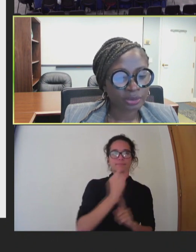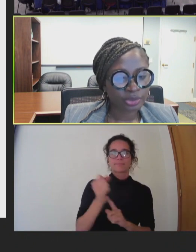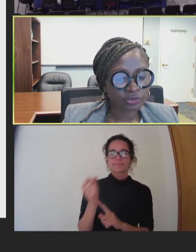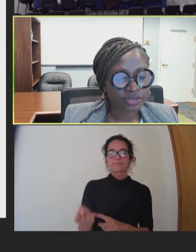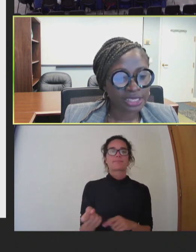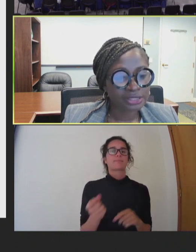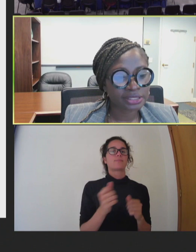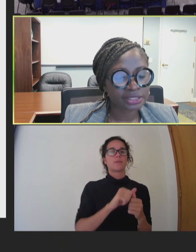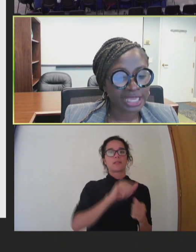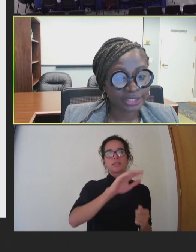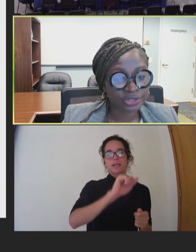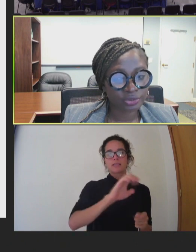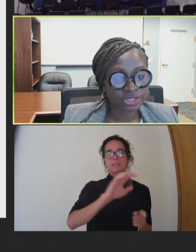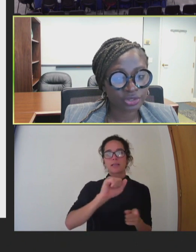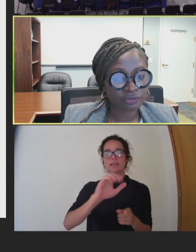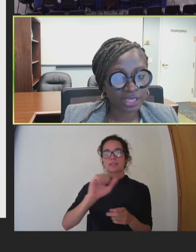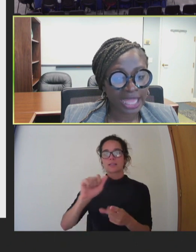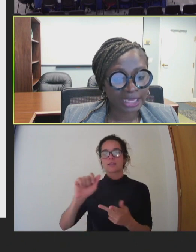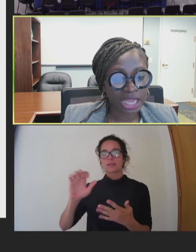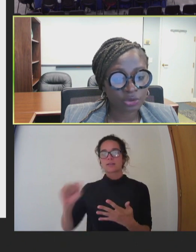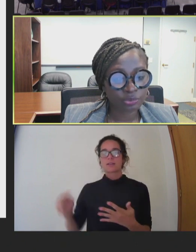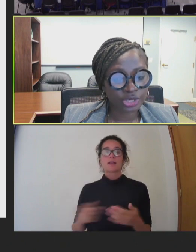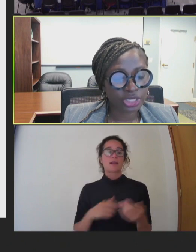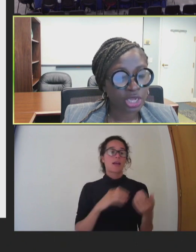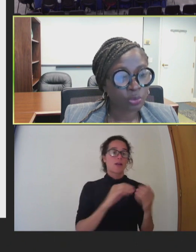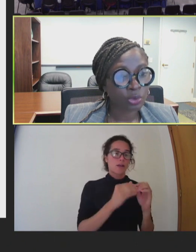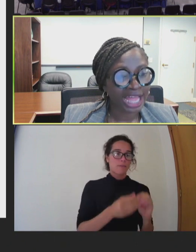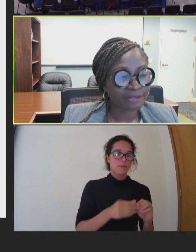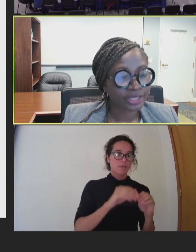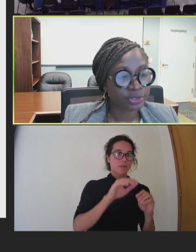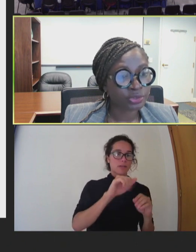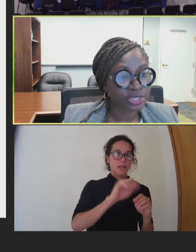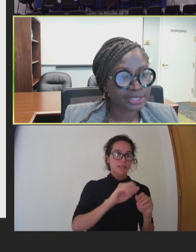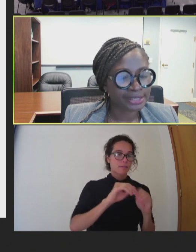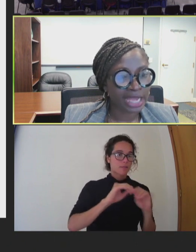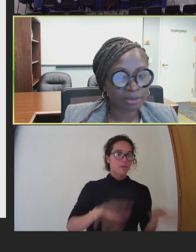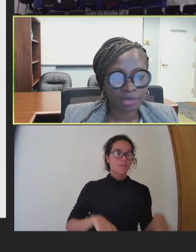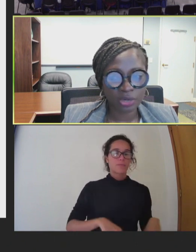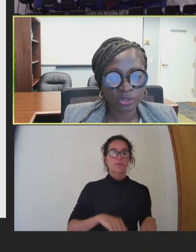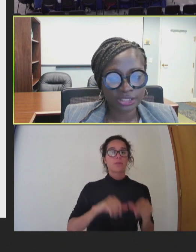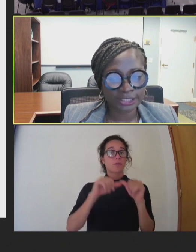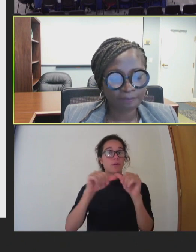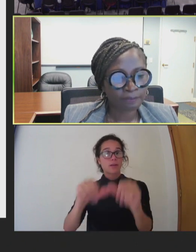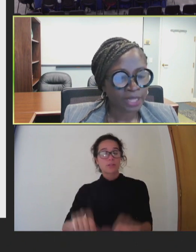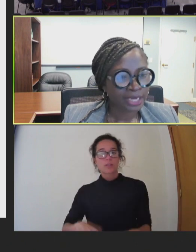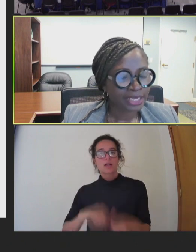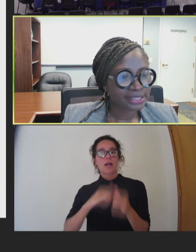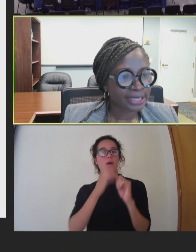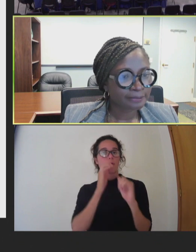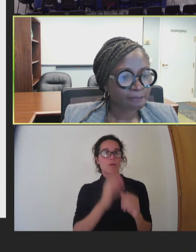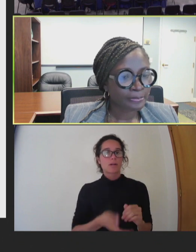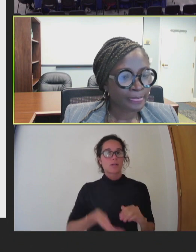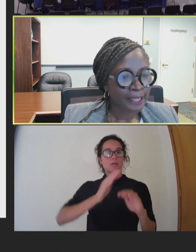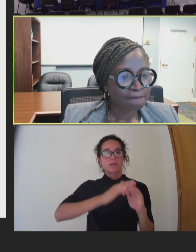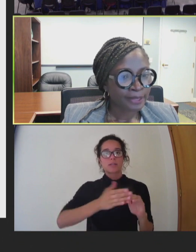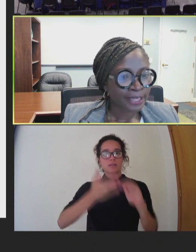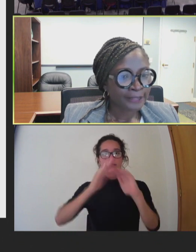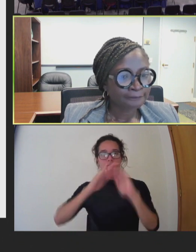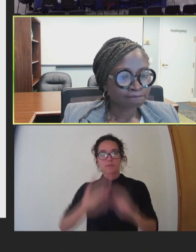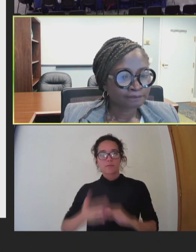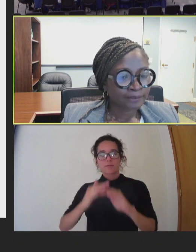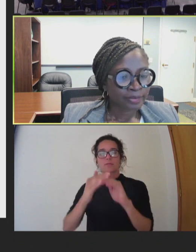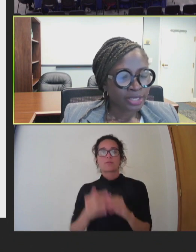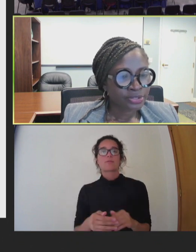number of cases and the duration of the outbreak will have increased accordingly. Next slide.